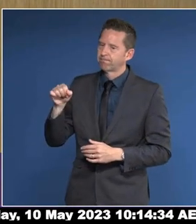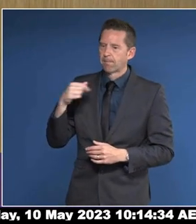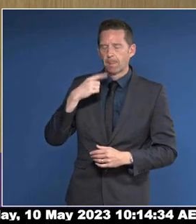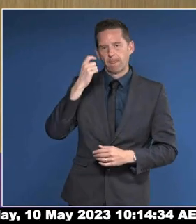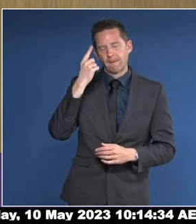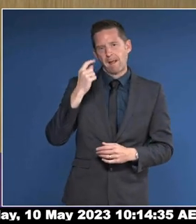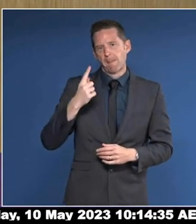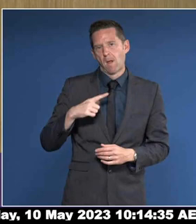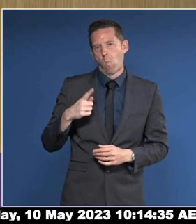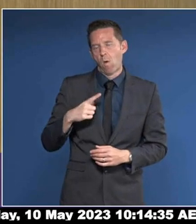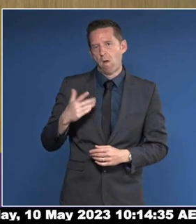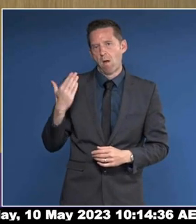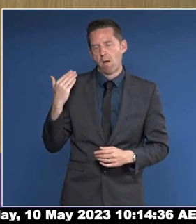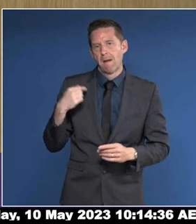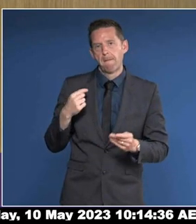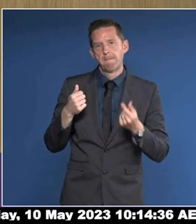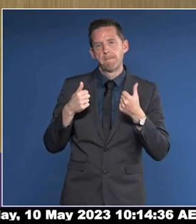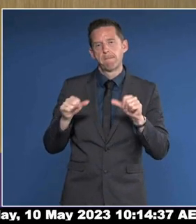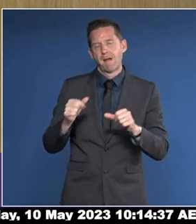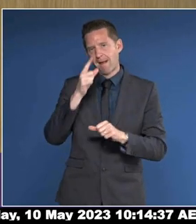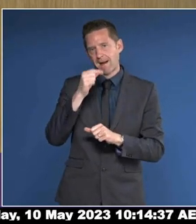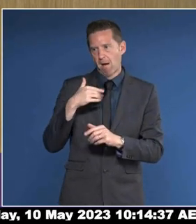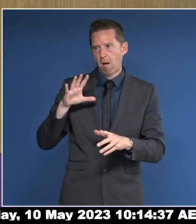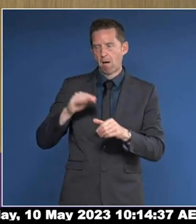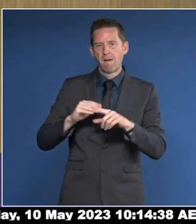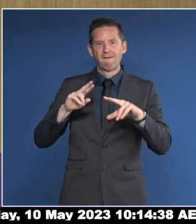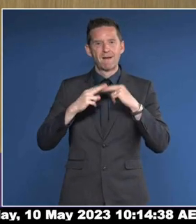times we have been able to involve family support agency staff as well.